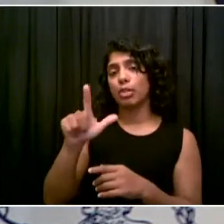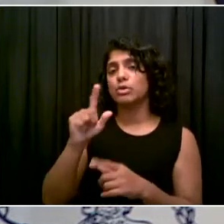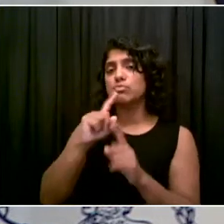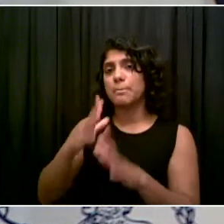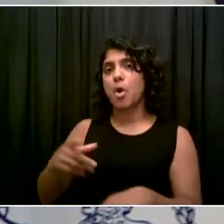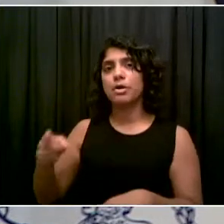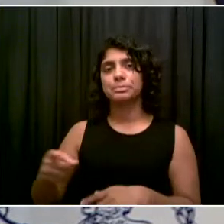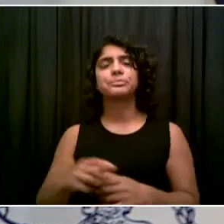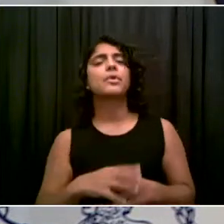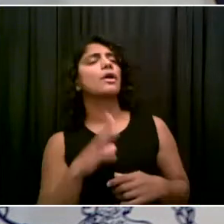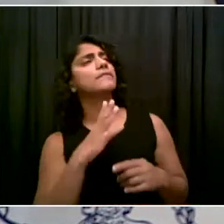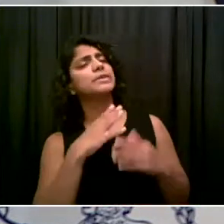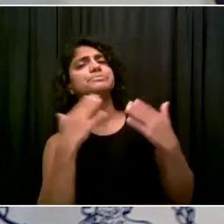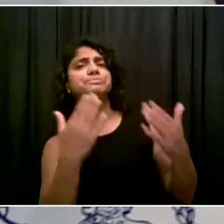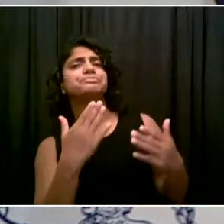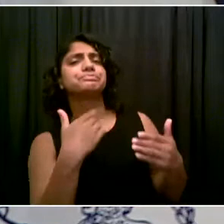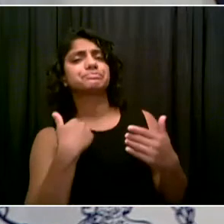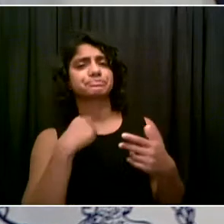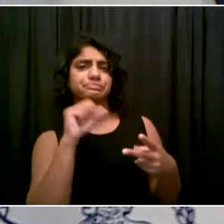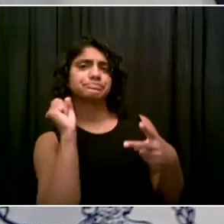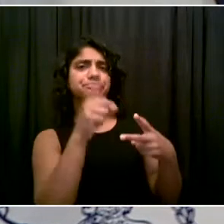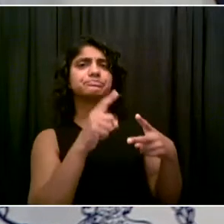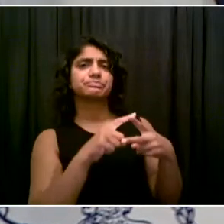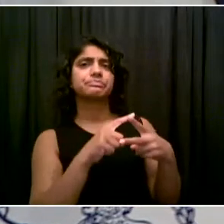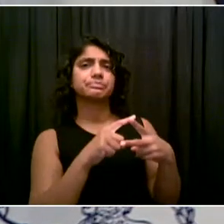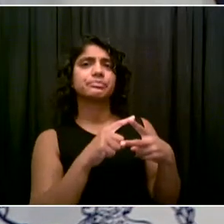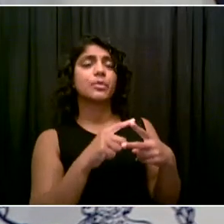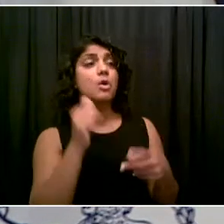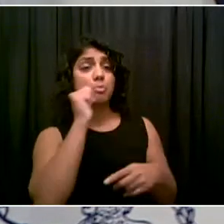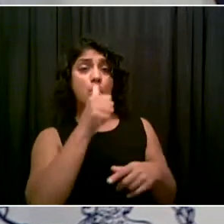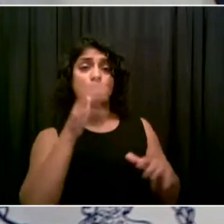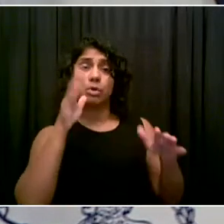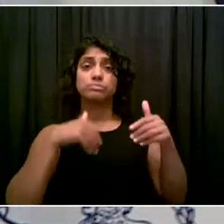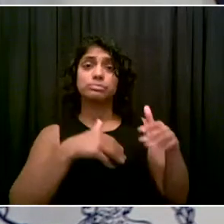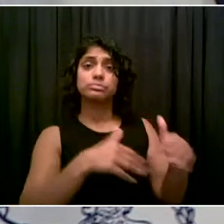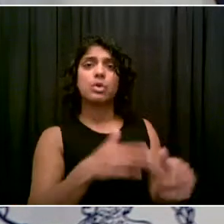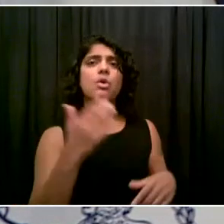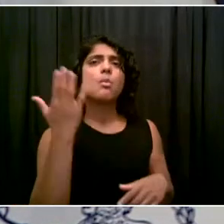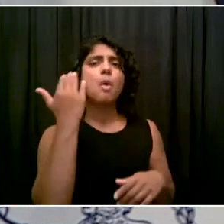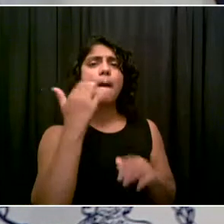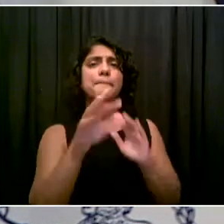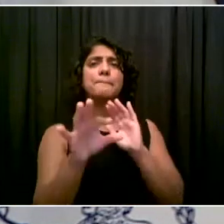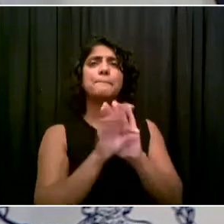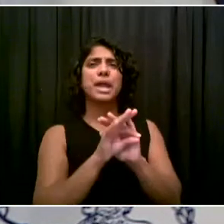KATIE HONAN FROM THE WALL STREET JOURNAL.